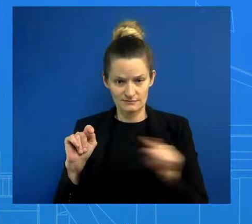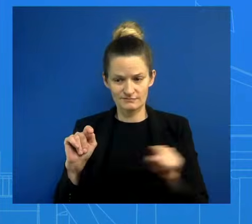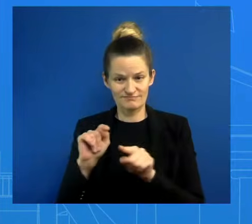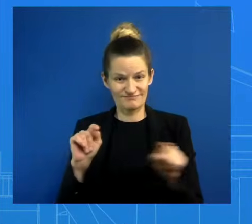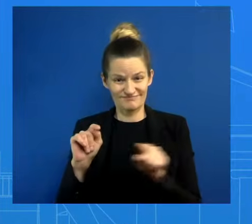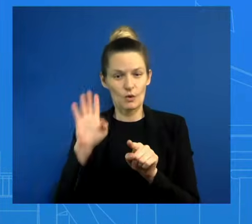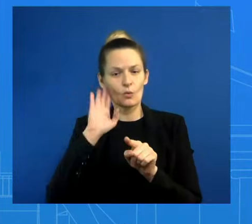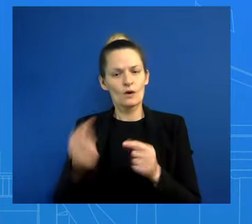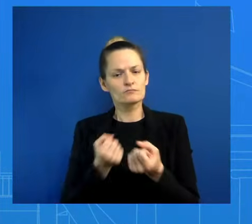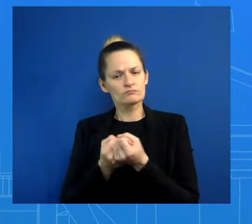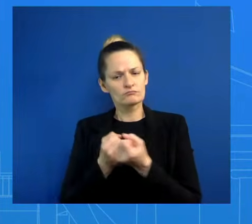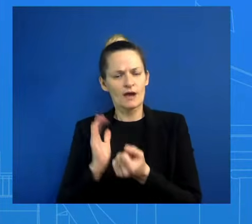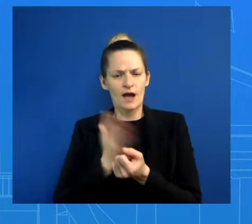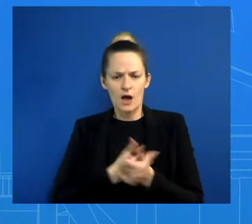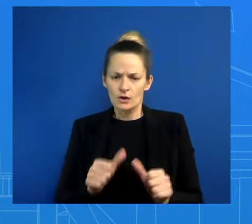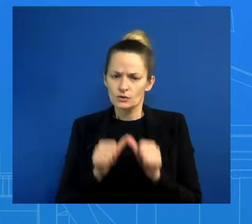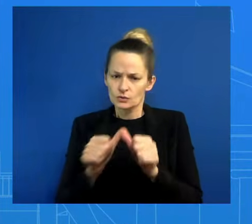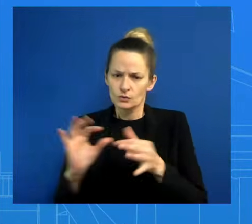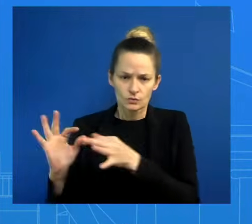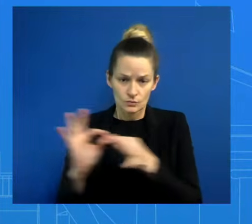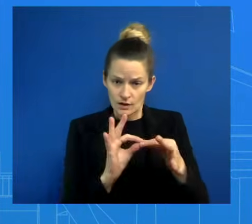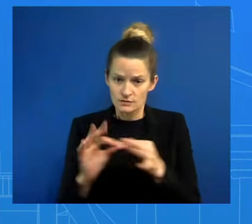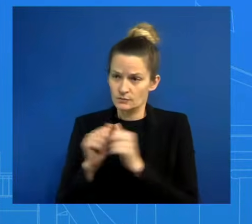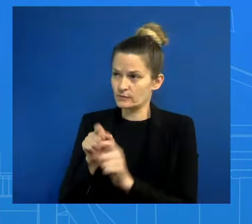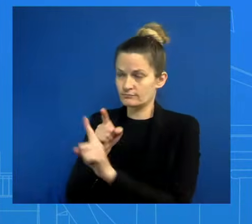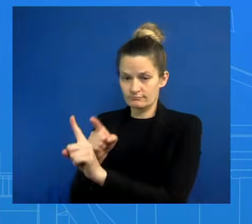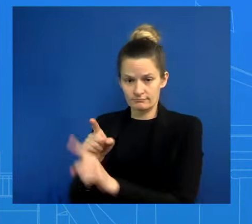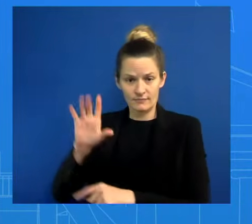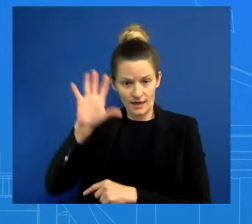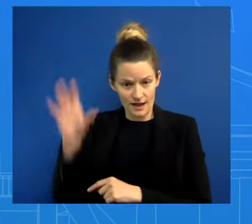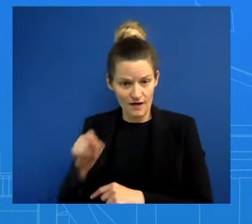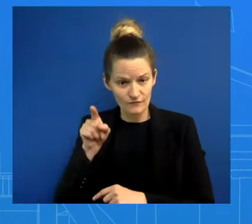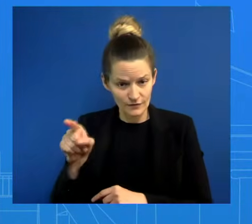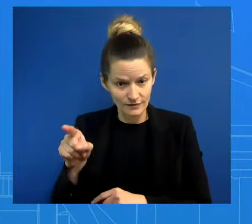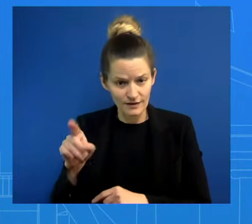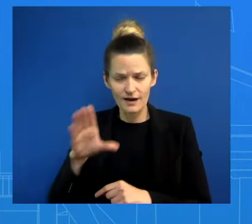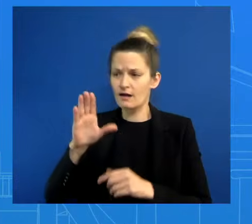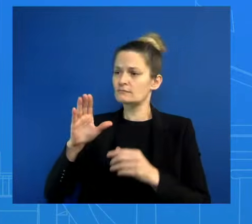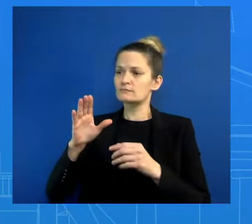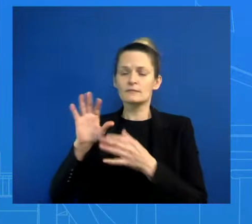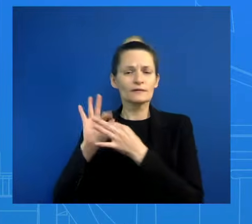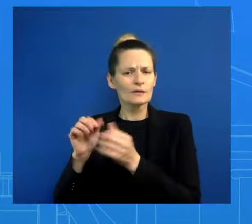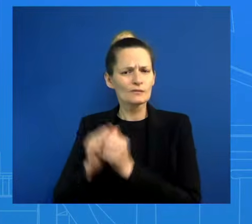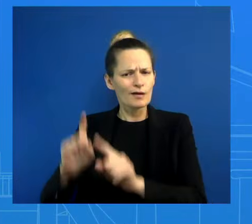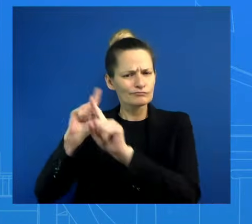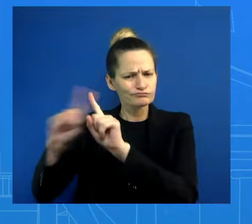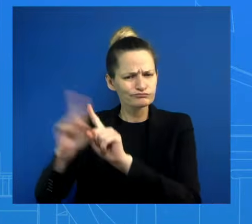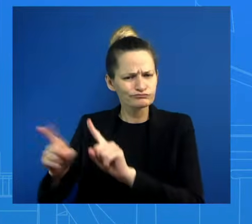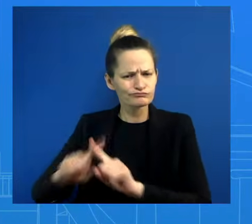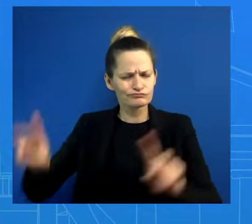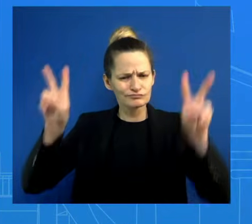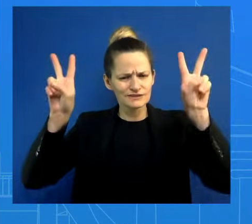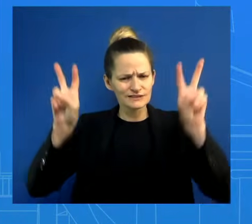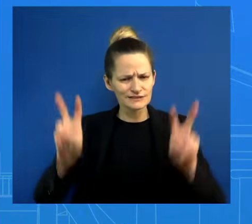as well as on the Biden administration's commitment to revitalizing global partnerships and alliances.